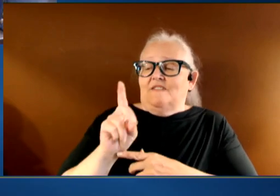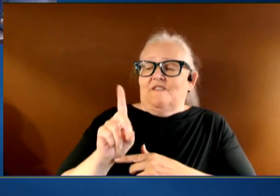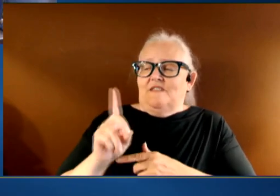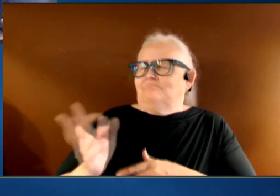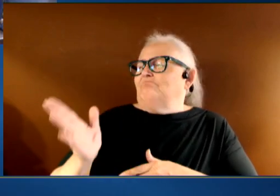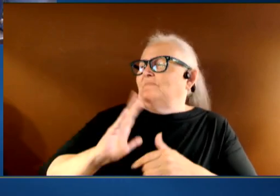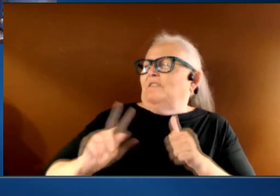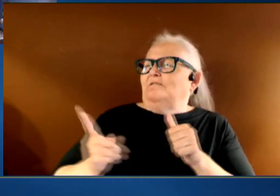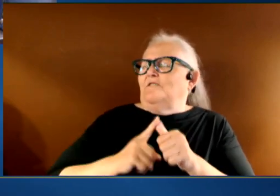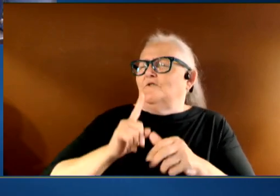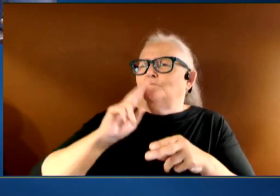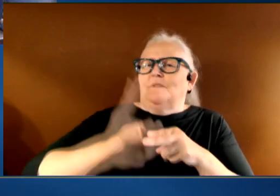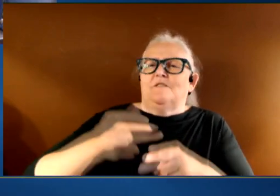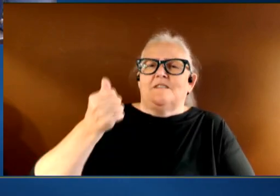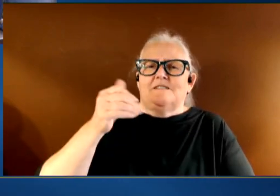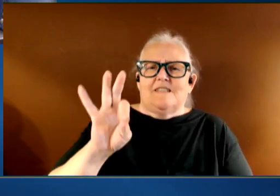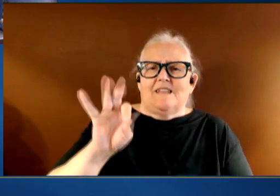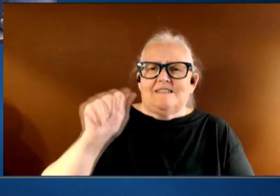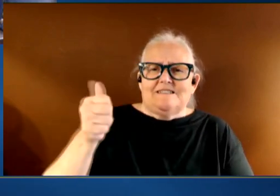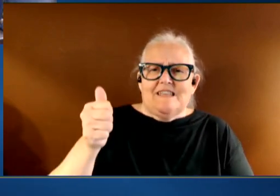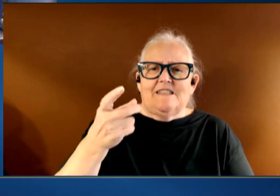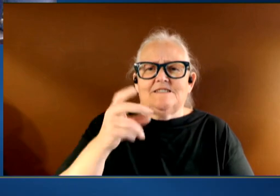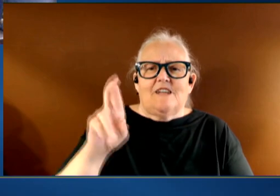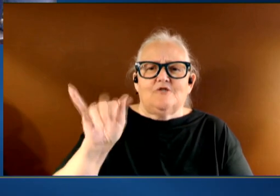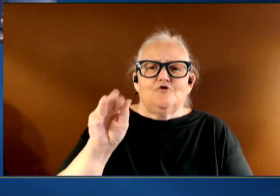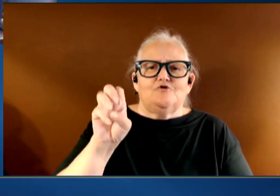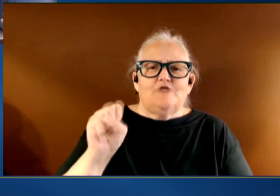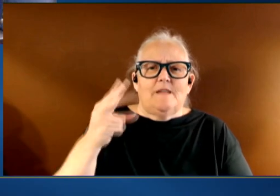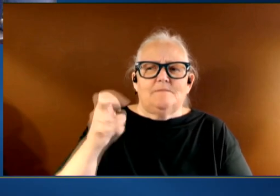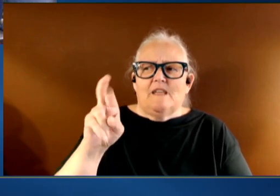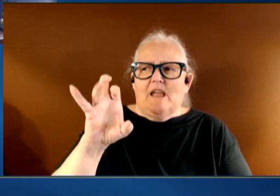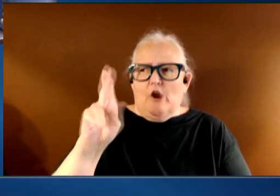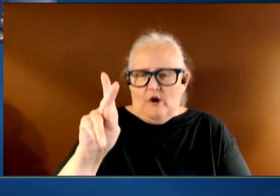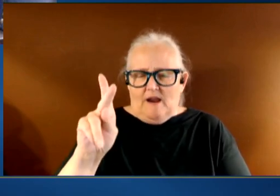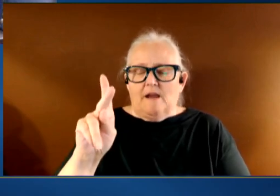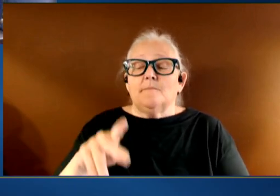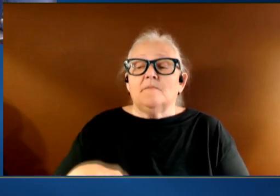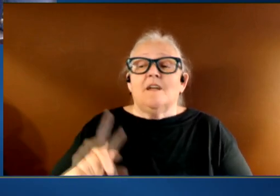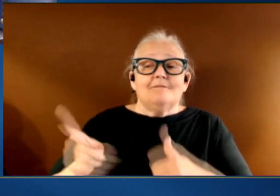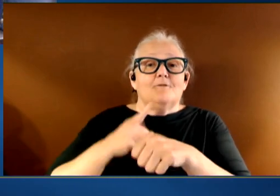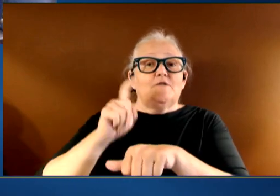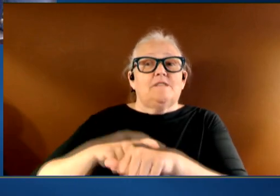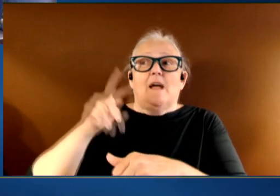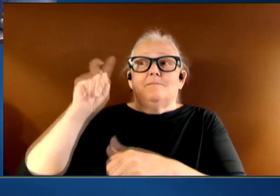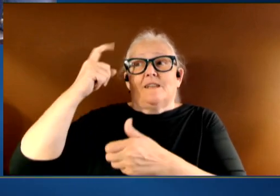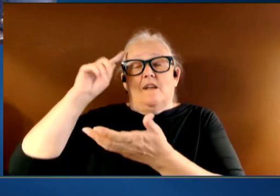Dr. James Herrick. The first federal funding for the disease was in 1972 under the National